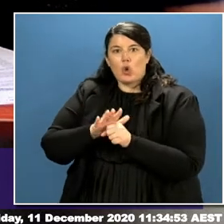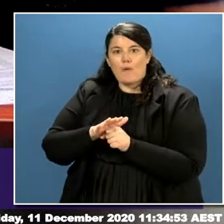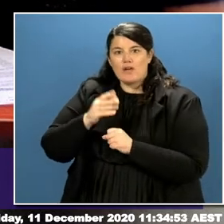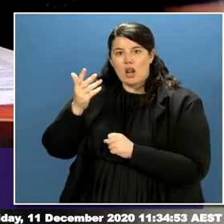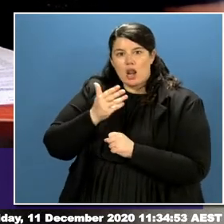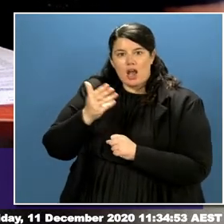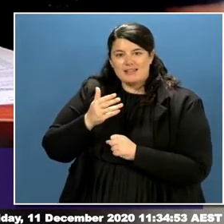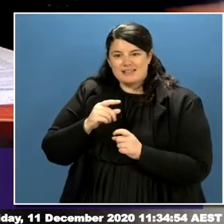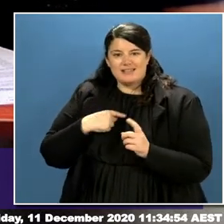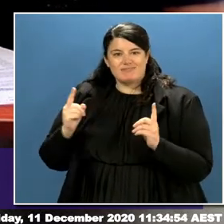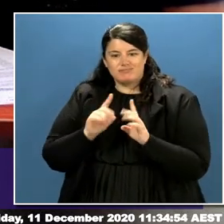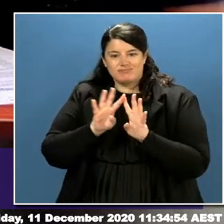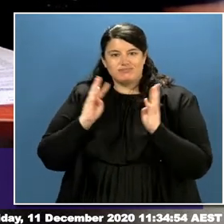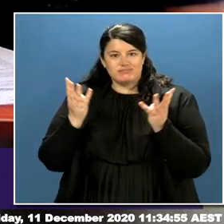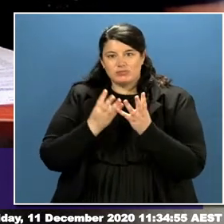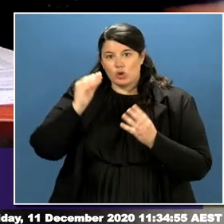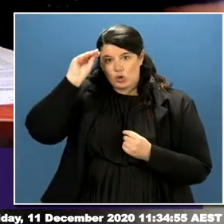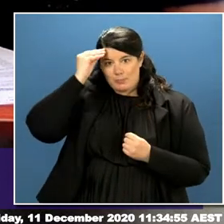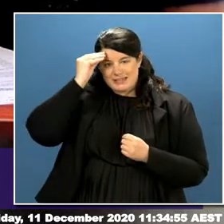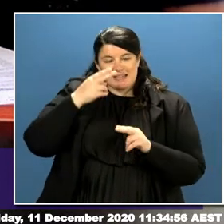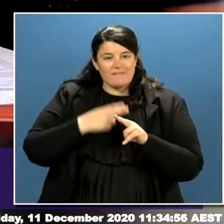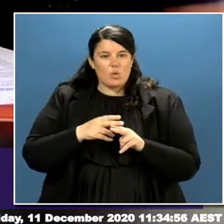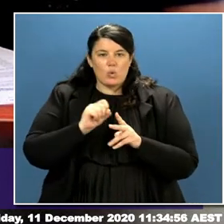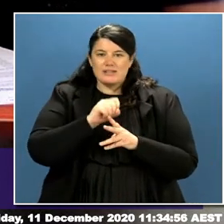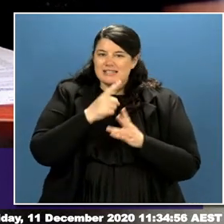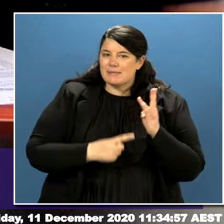People With Disabilities and the Disability Employment Action Committee,